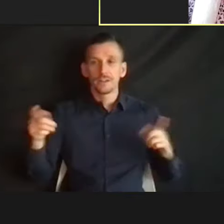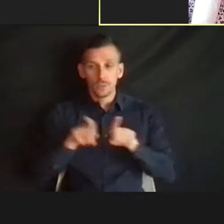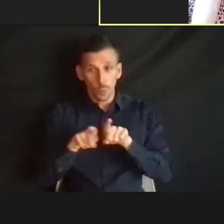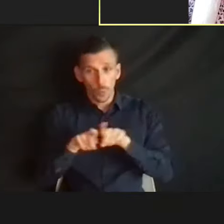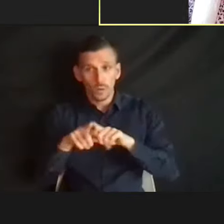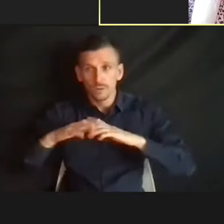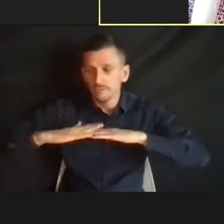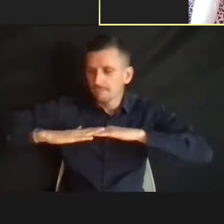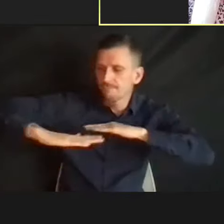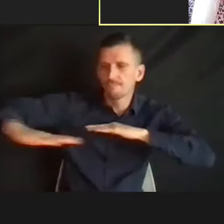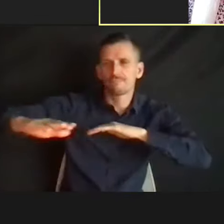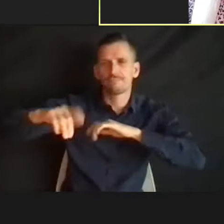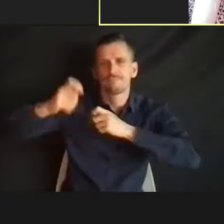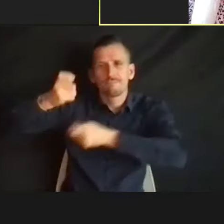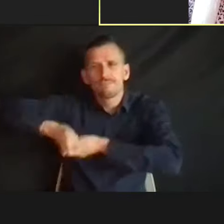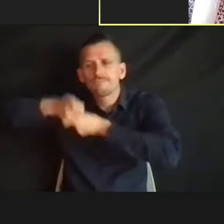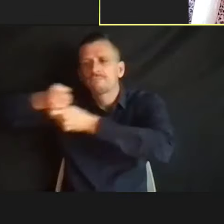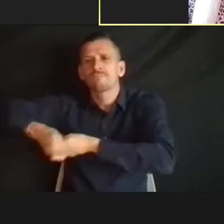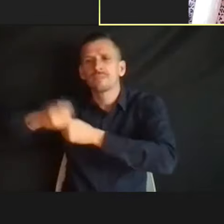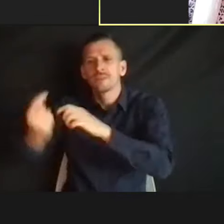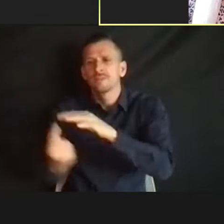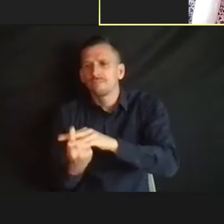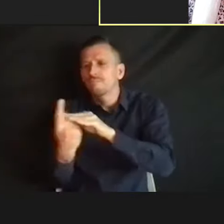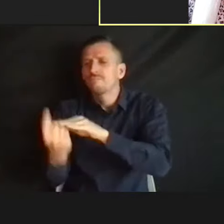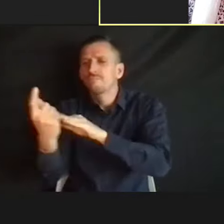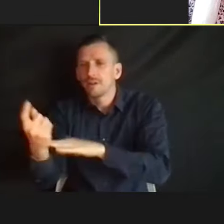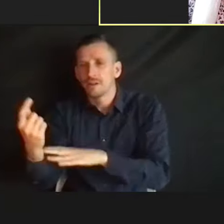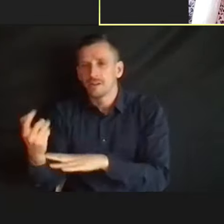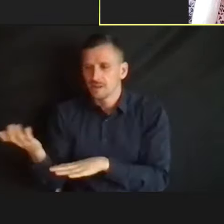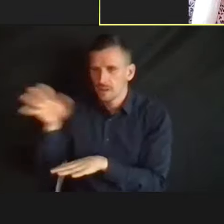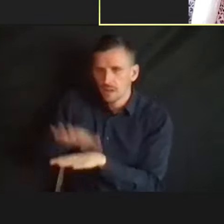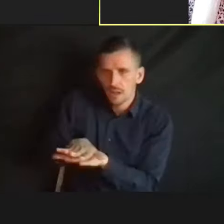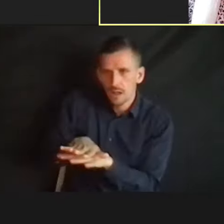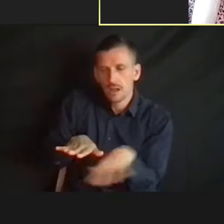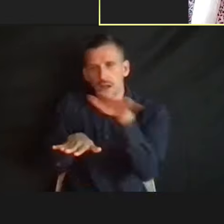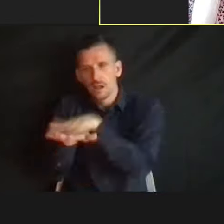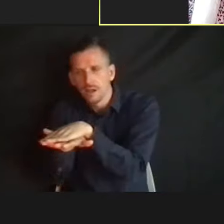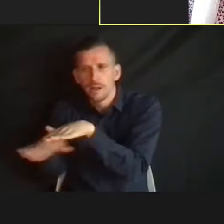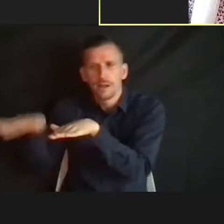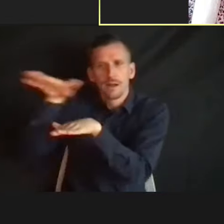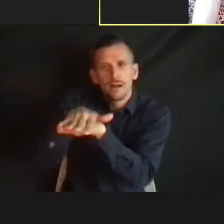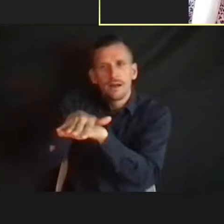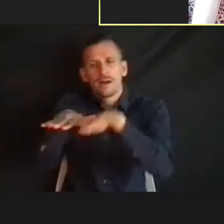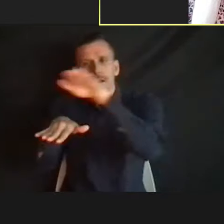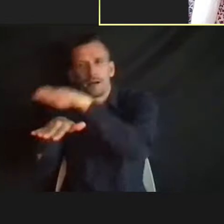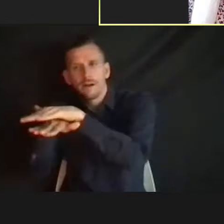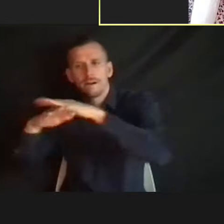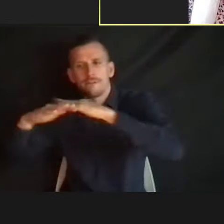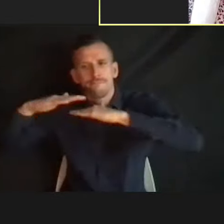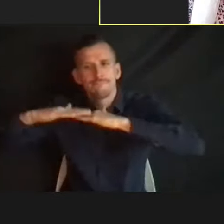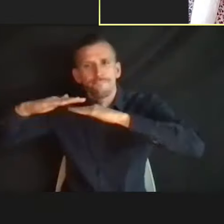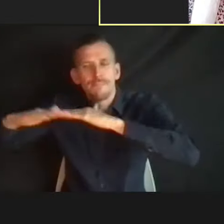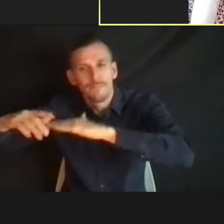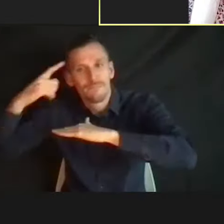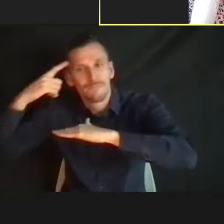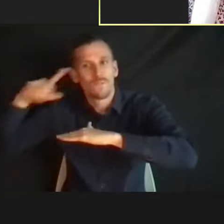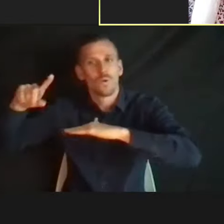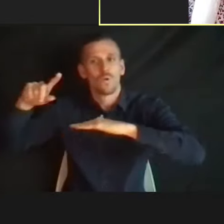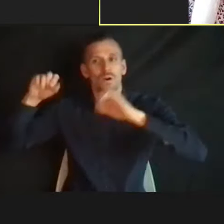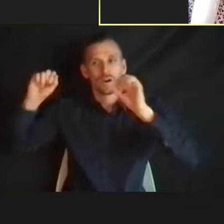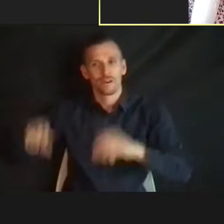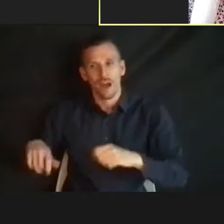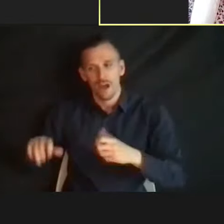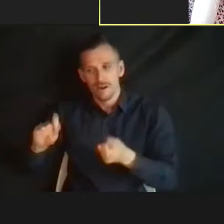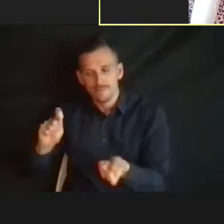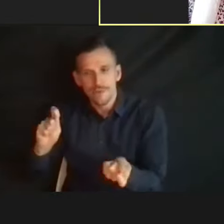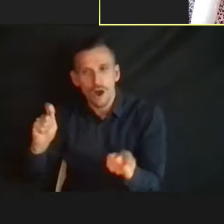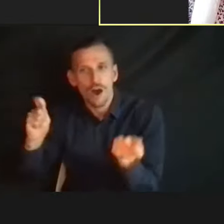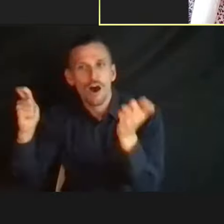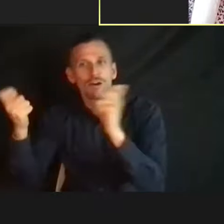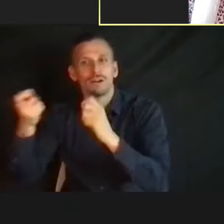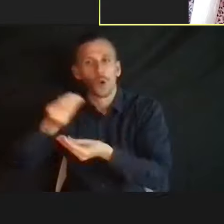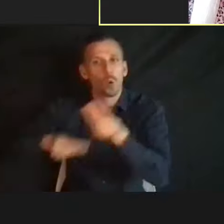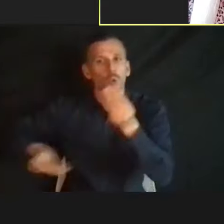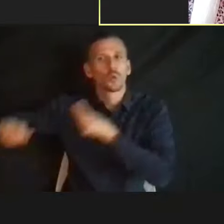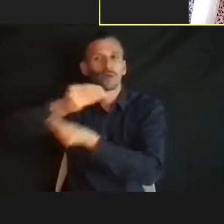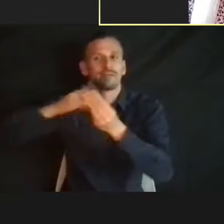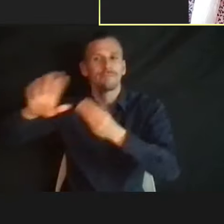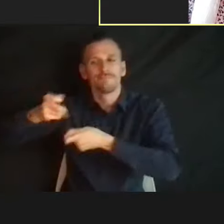things help to increase the agriculture economy and help us to resist the climate change crisis.